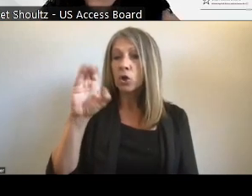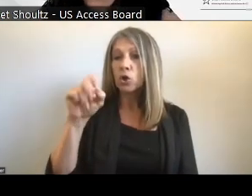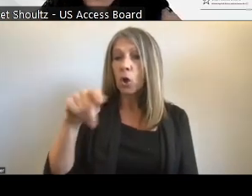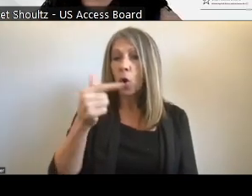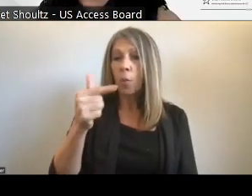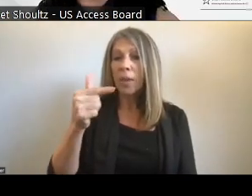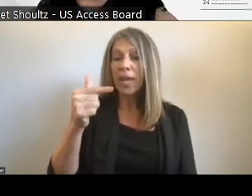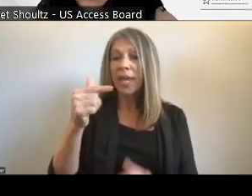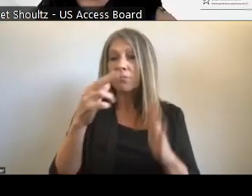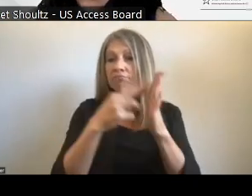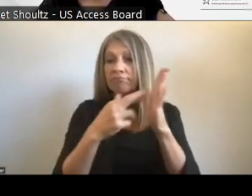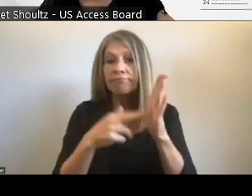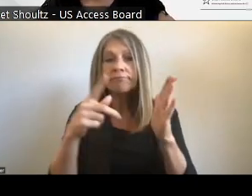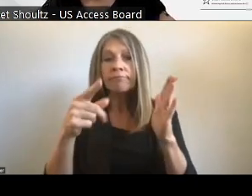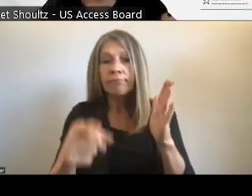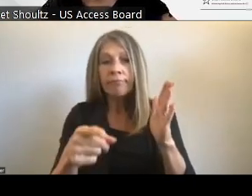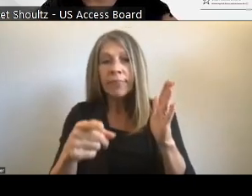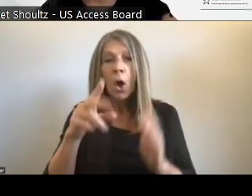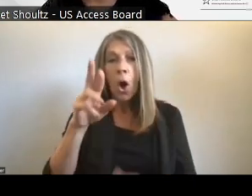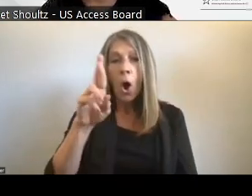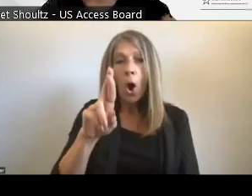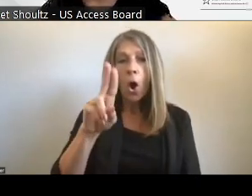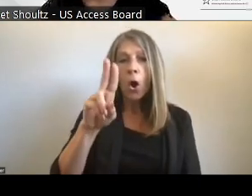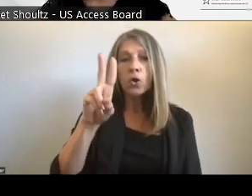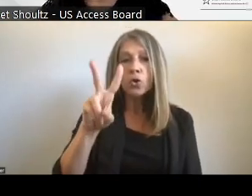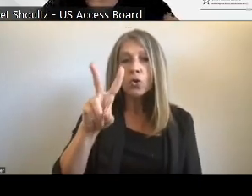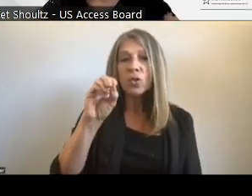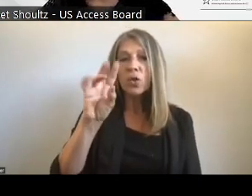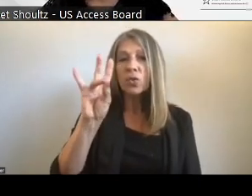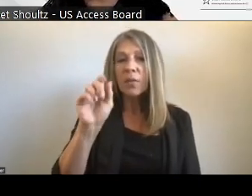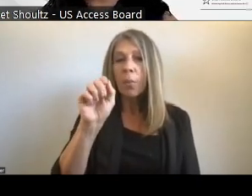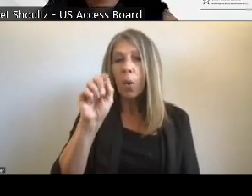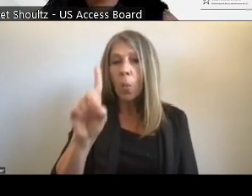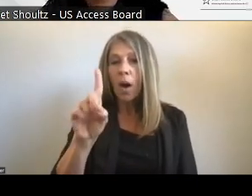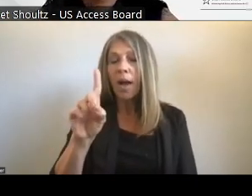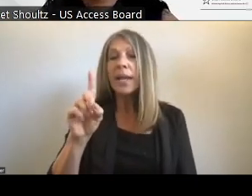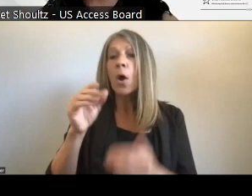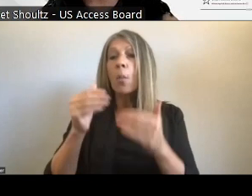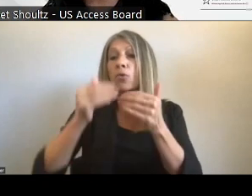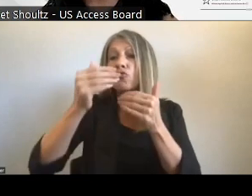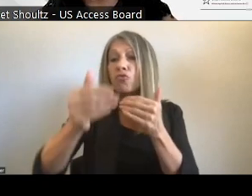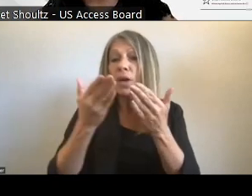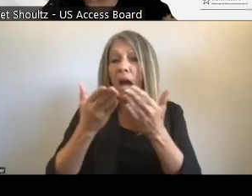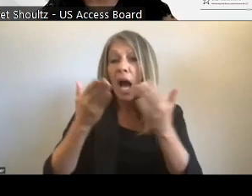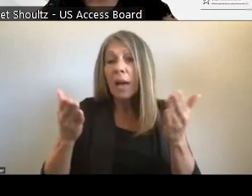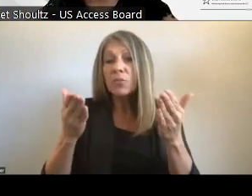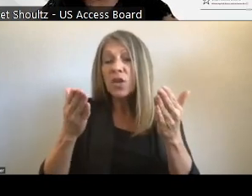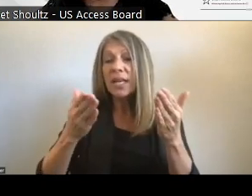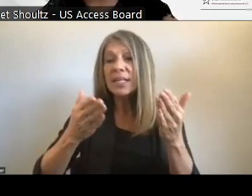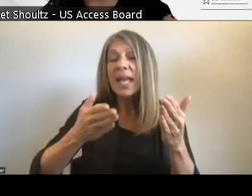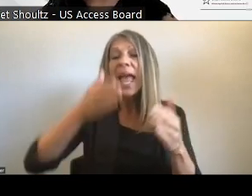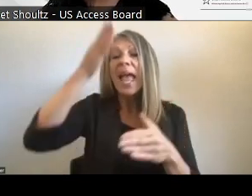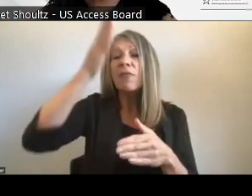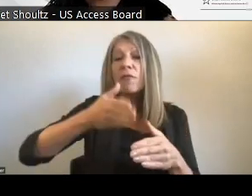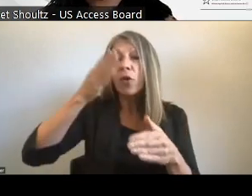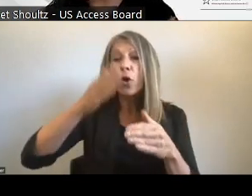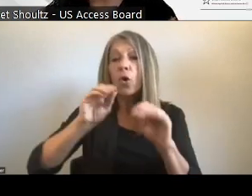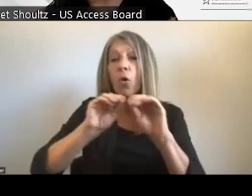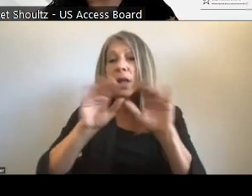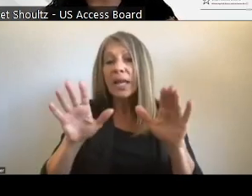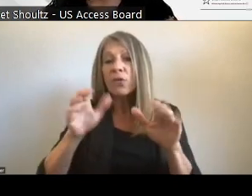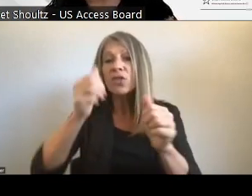R207.1 which requires that protruding objects and vertical clearance along any portion of a